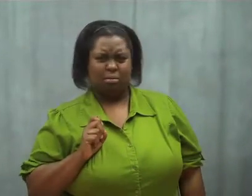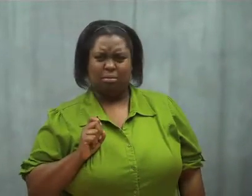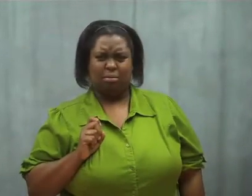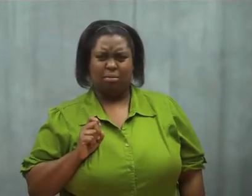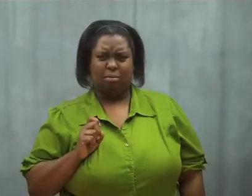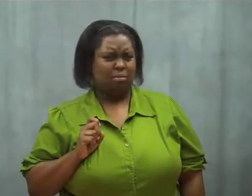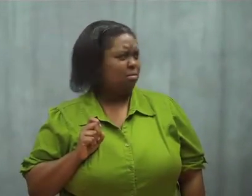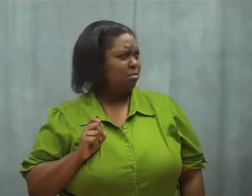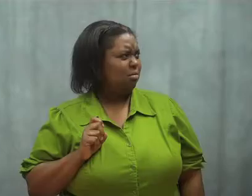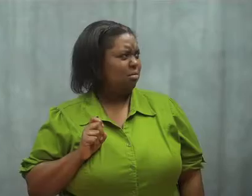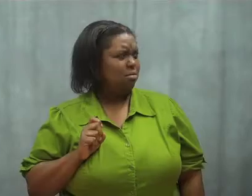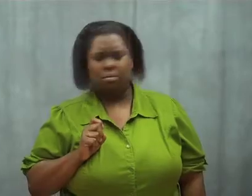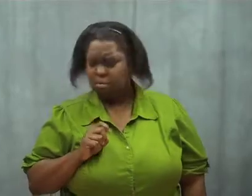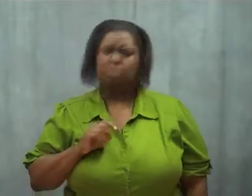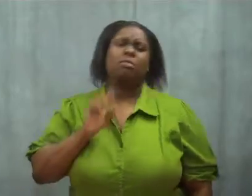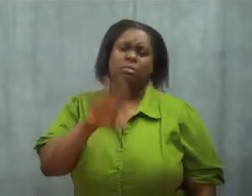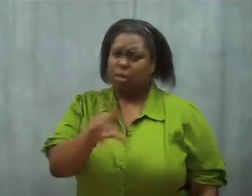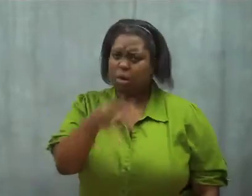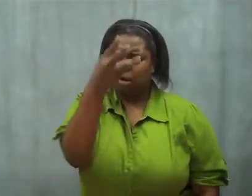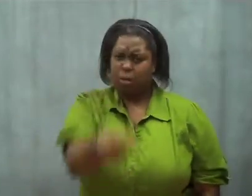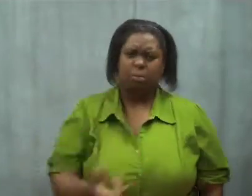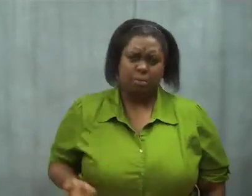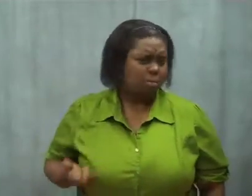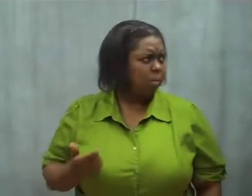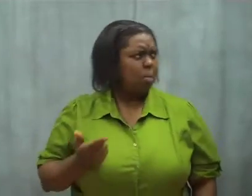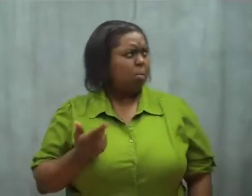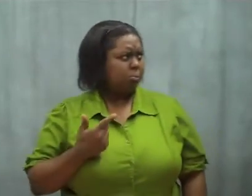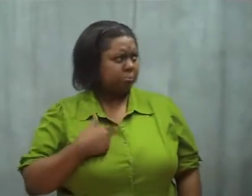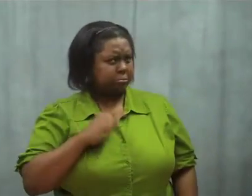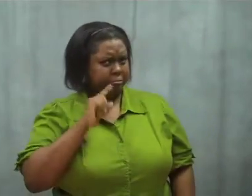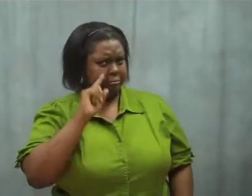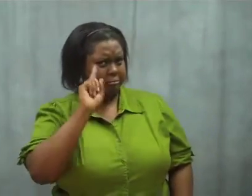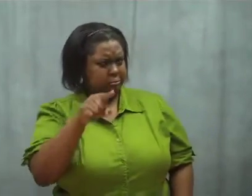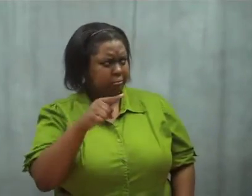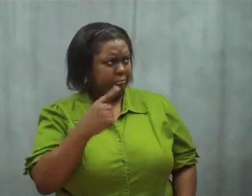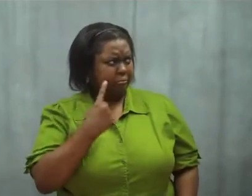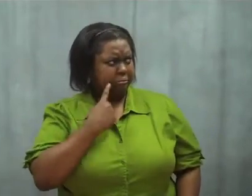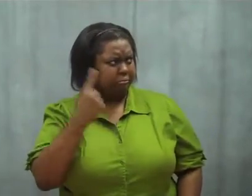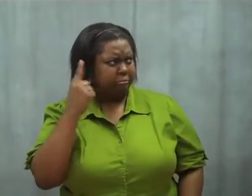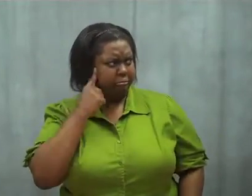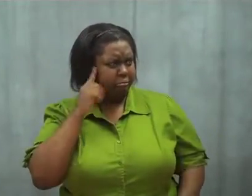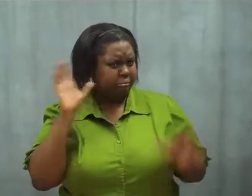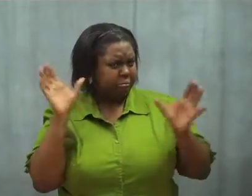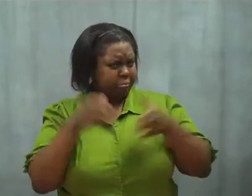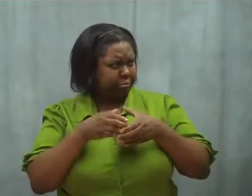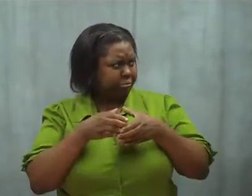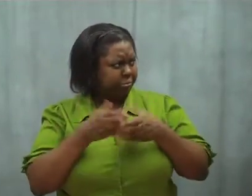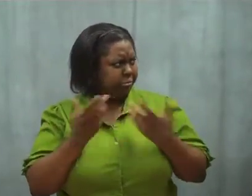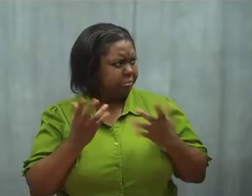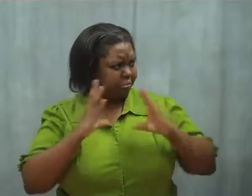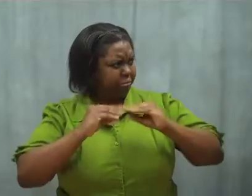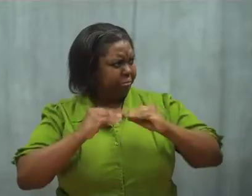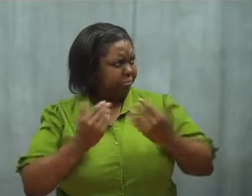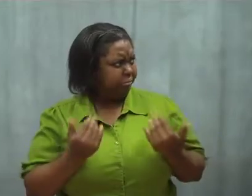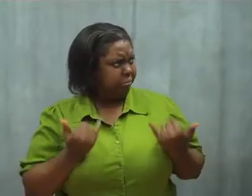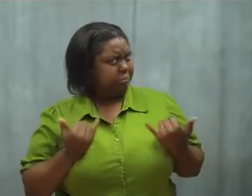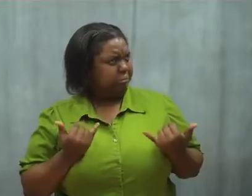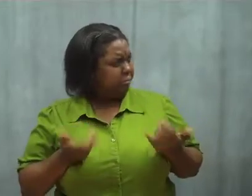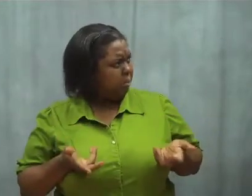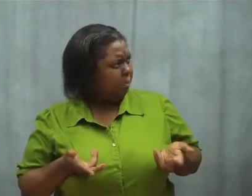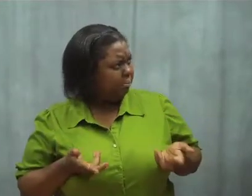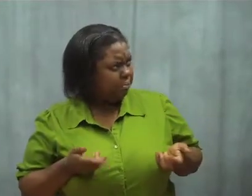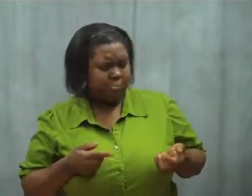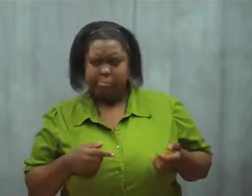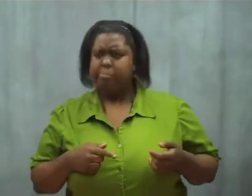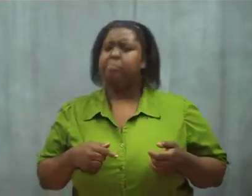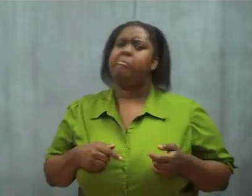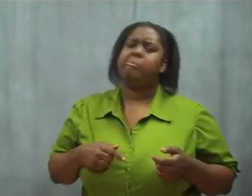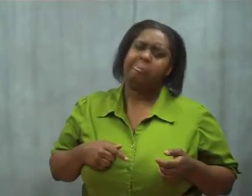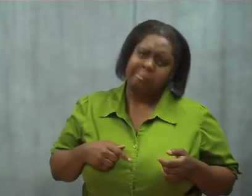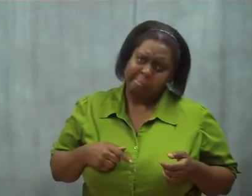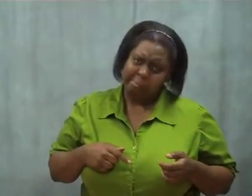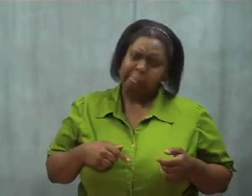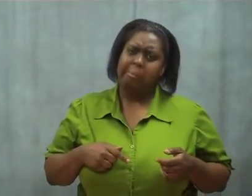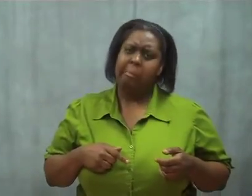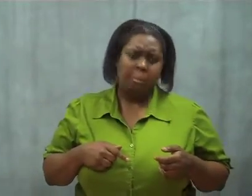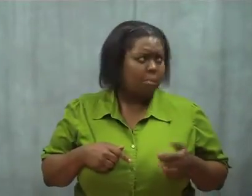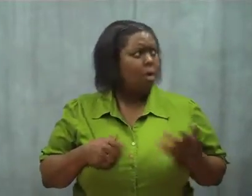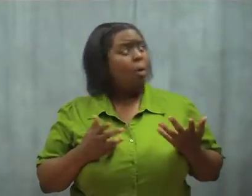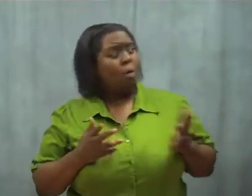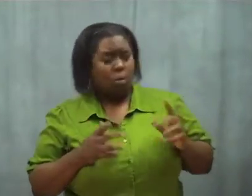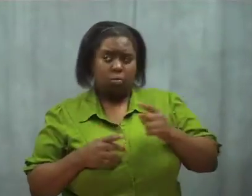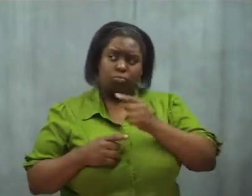She said, "Where ya going?" I told her I was going to a Deaf meeting.